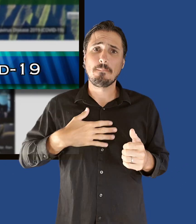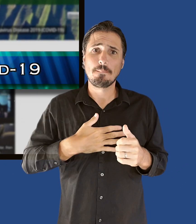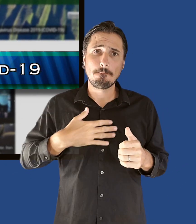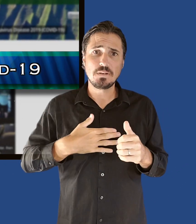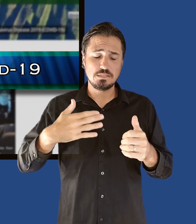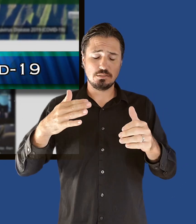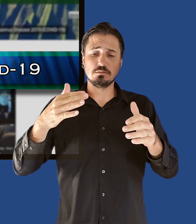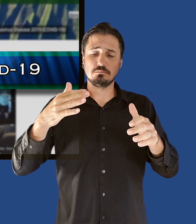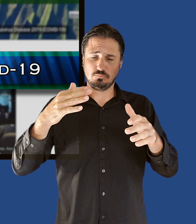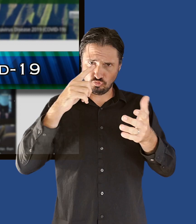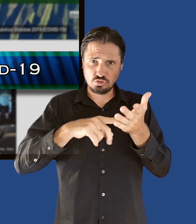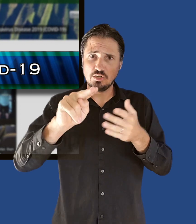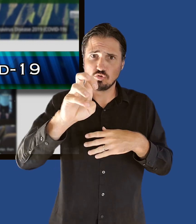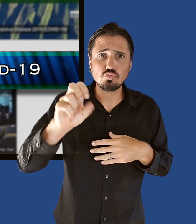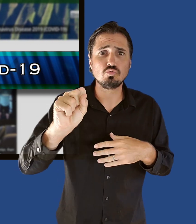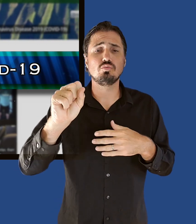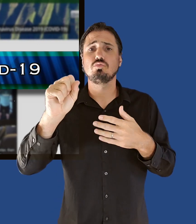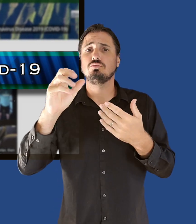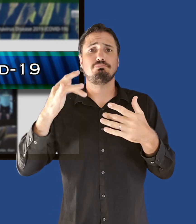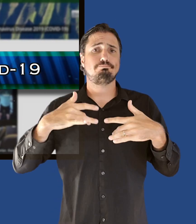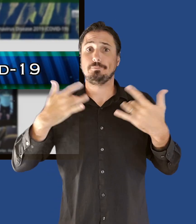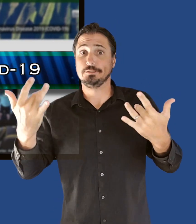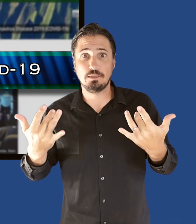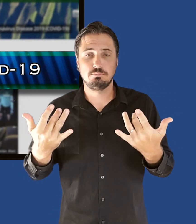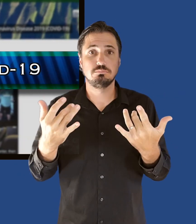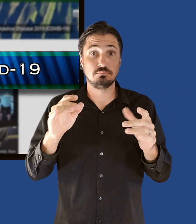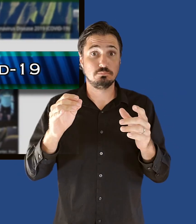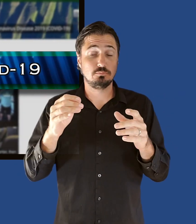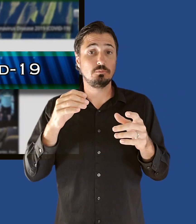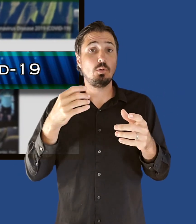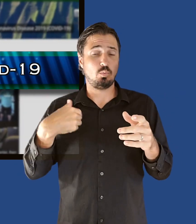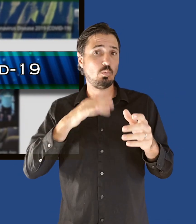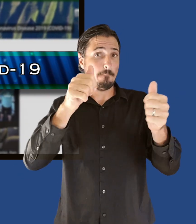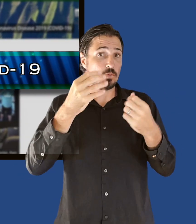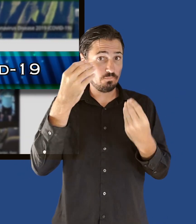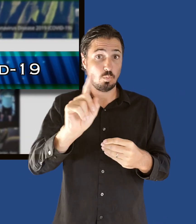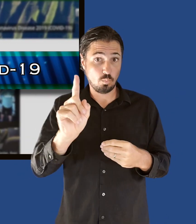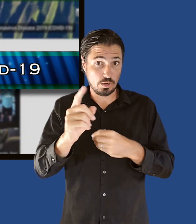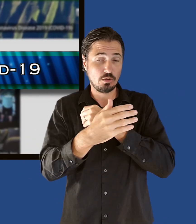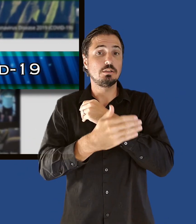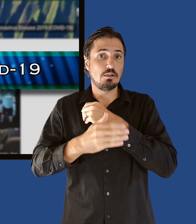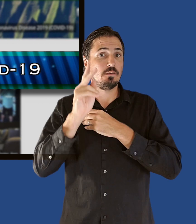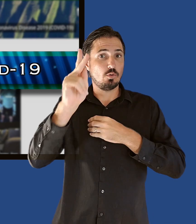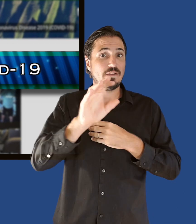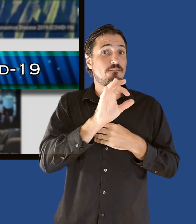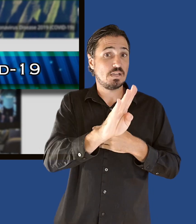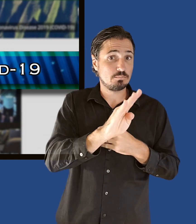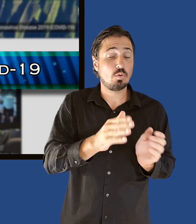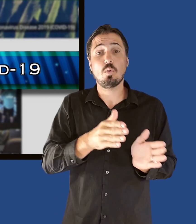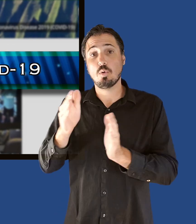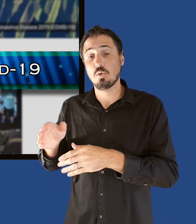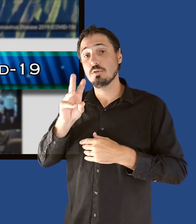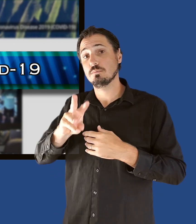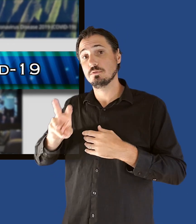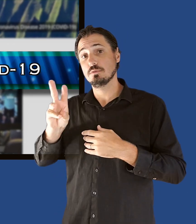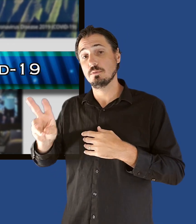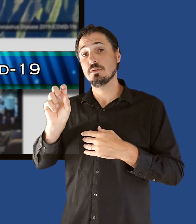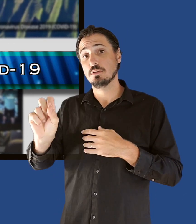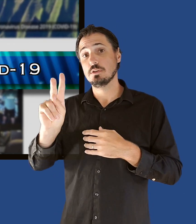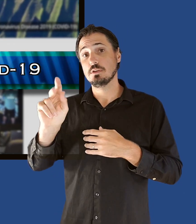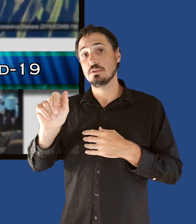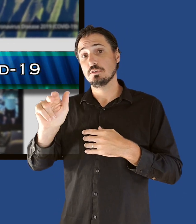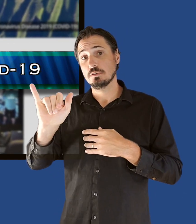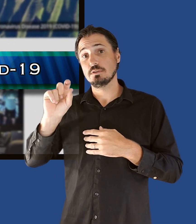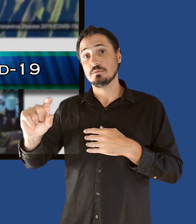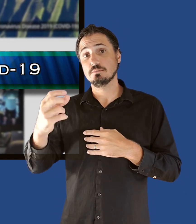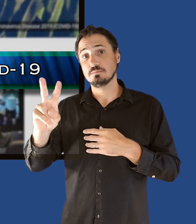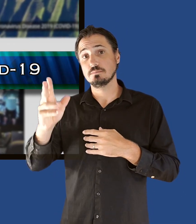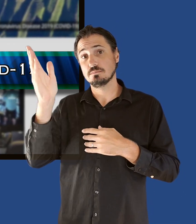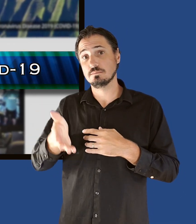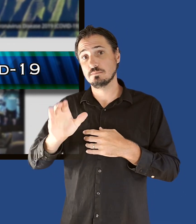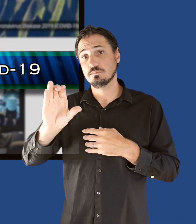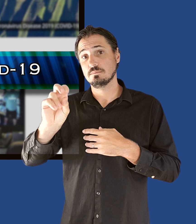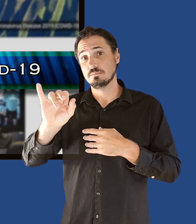We’ll continue to post updates on our official County of Kaua‘i Facebook page, or on our Kaua‘i Emergency Management Agency page, www.kauai.gov/COVID-19.